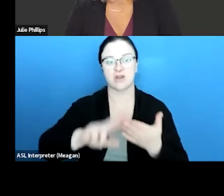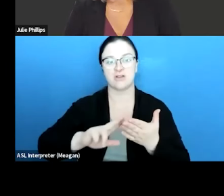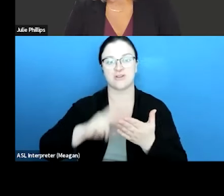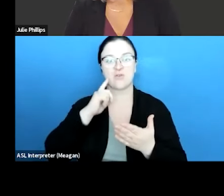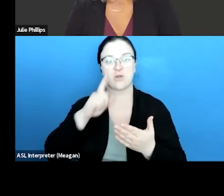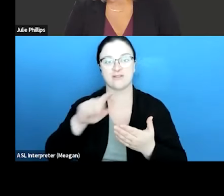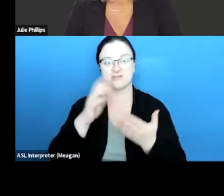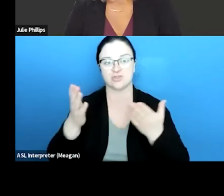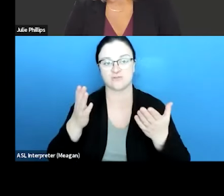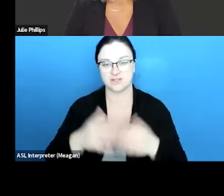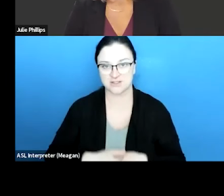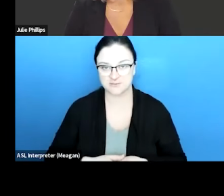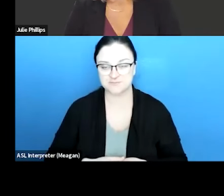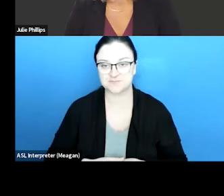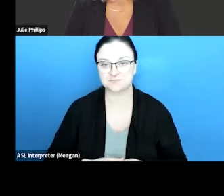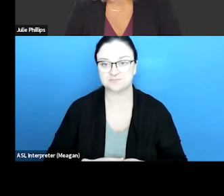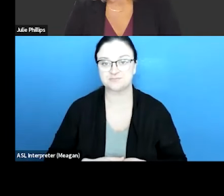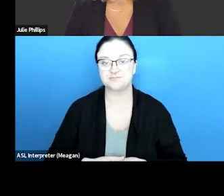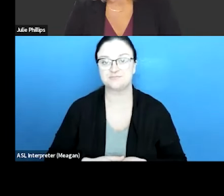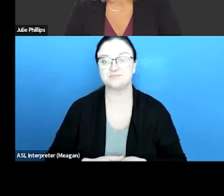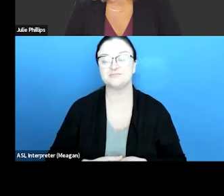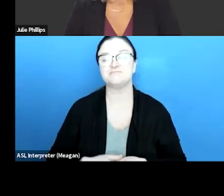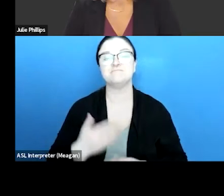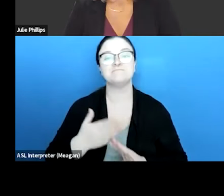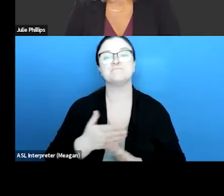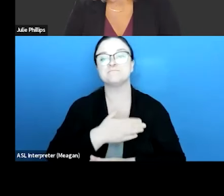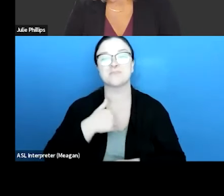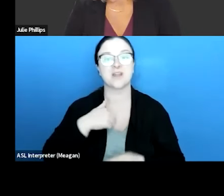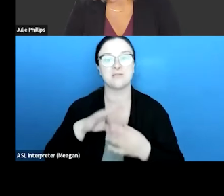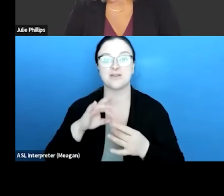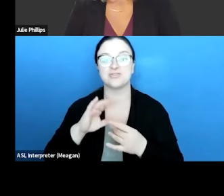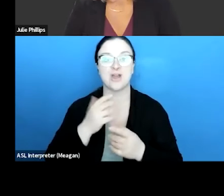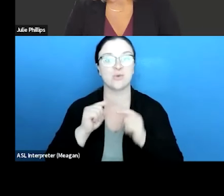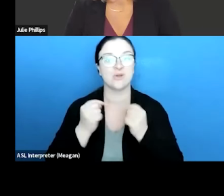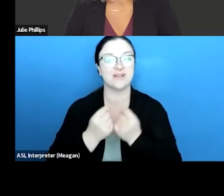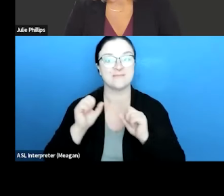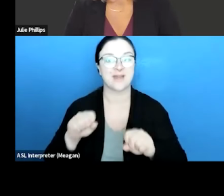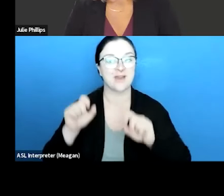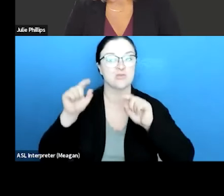So as I said earlier, our teams can go virtually anywhere in the community.